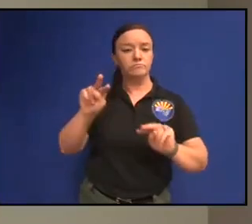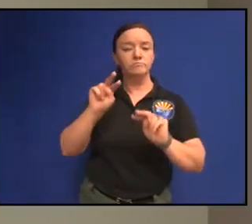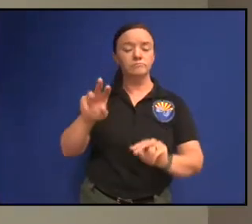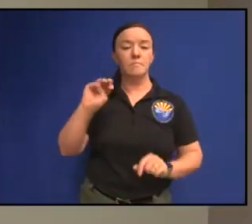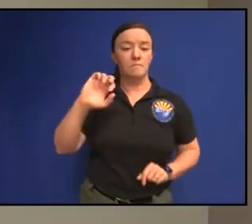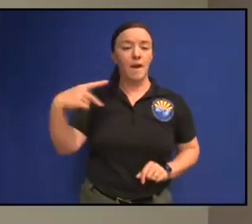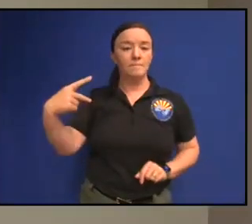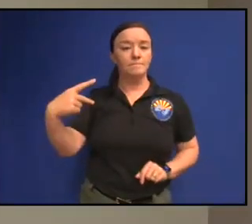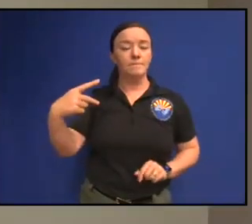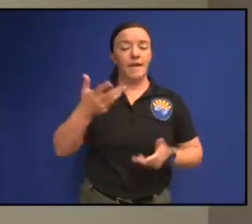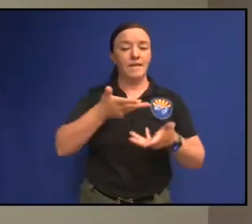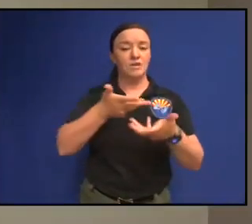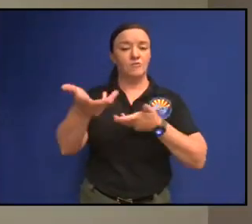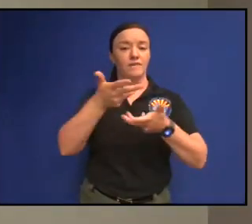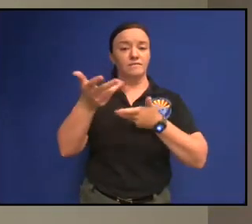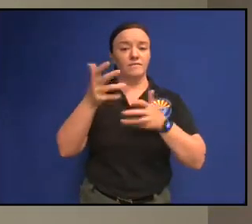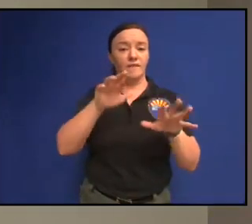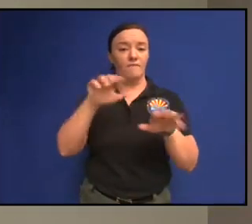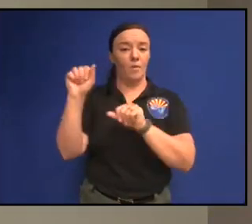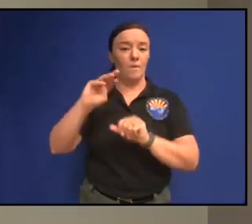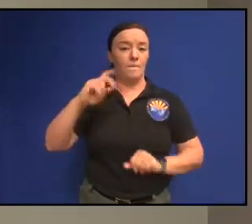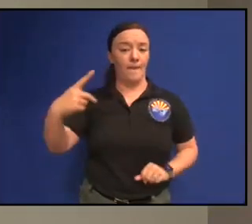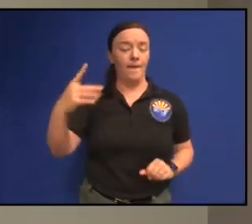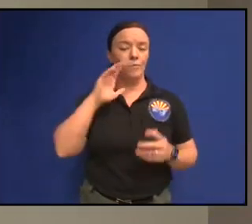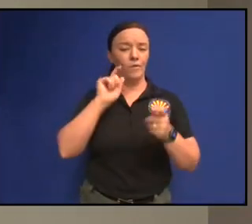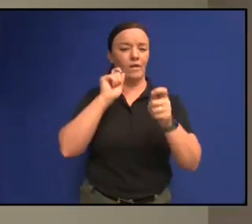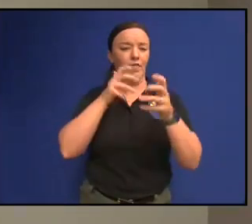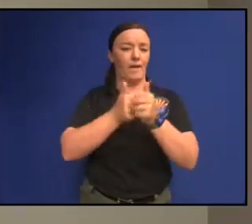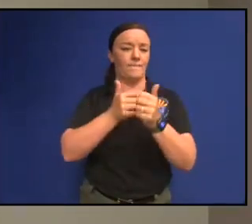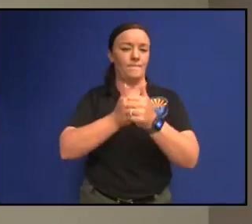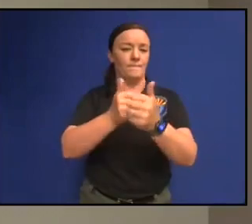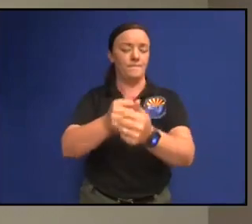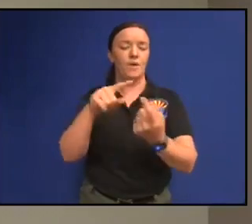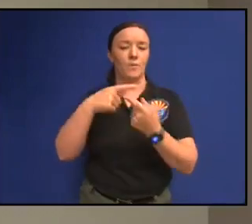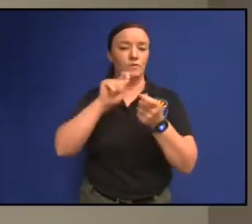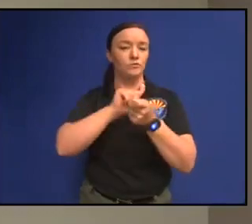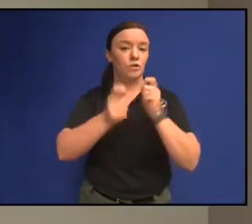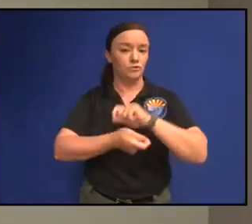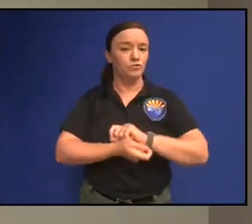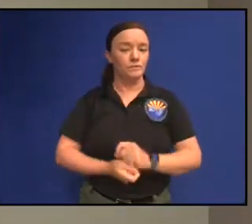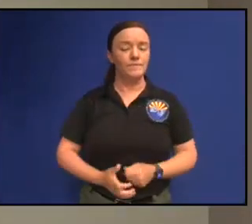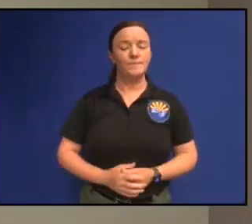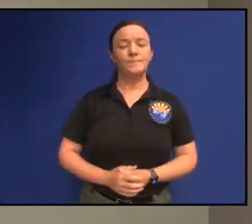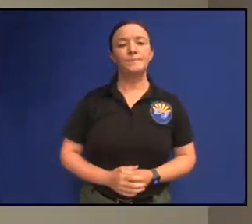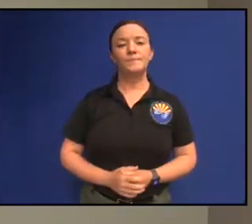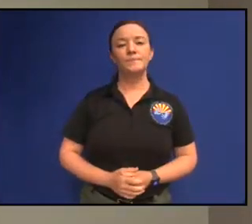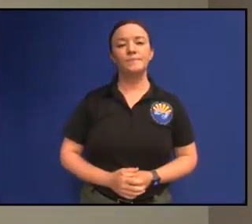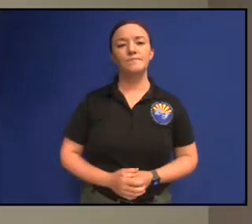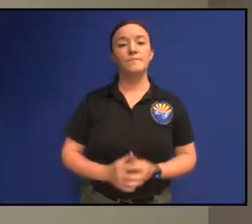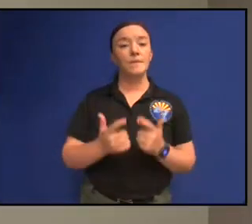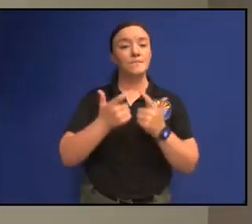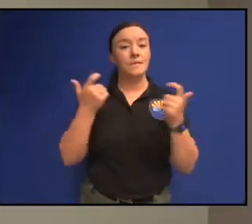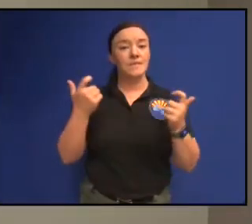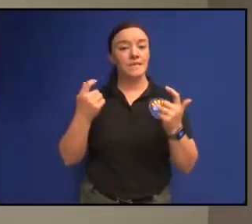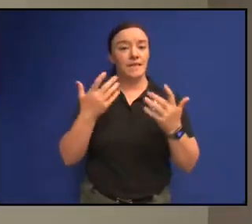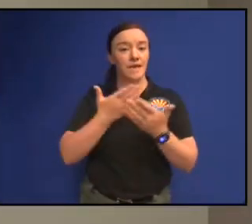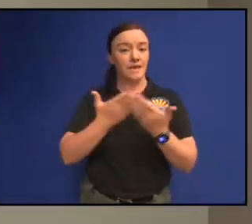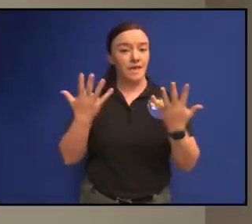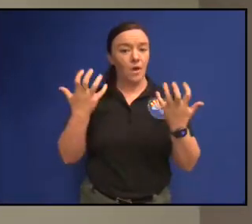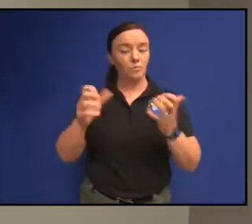TO GET THE LATEST UPDATE AS THINGS CHANGE. THE BIGGEST THING, I ALSO WANT TO SHOW WITH YOU TONIGHT, IS THE WEATHER. WE ARE GOING TO GO TO A LITTLE BIT OF A VIDEO THAT WE